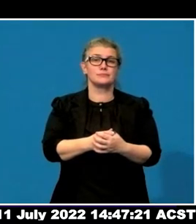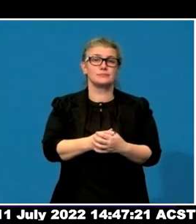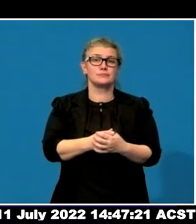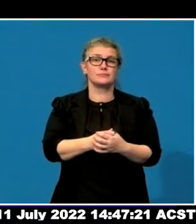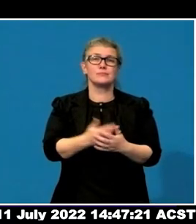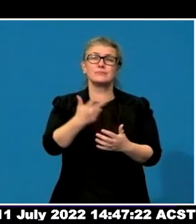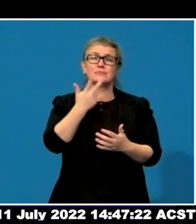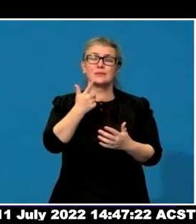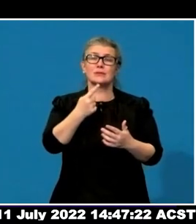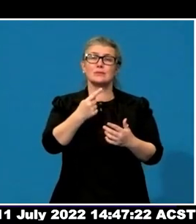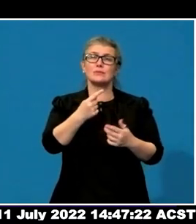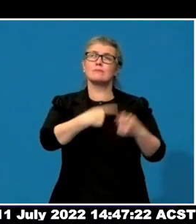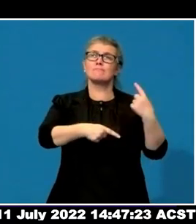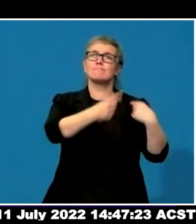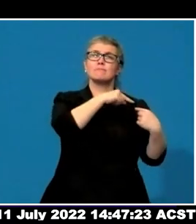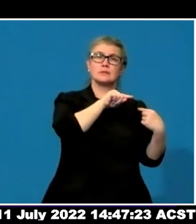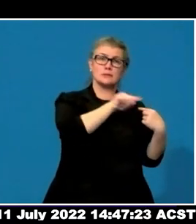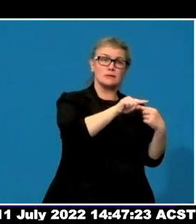that the parent, Daisy, should have been responsible.